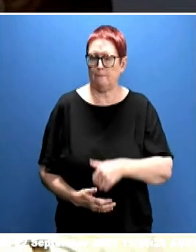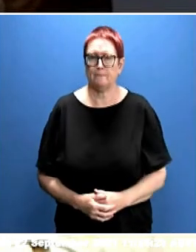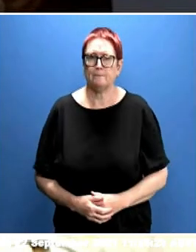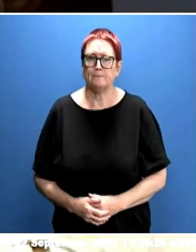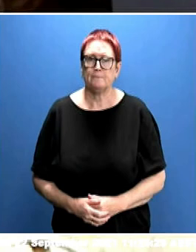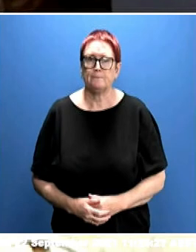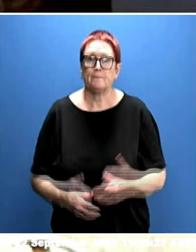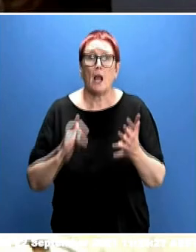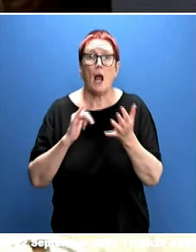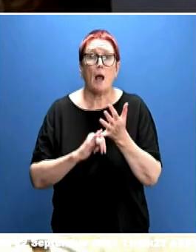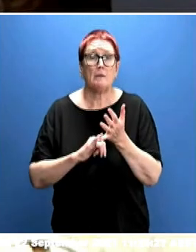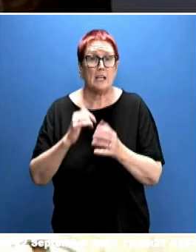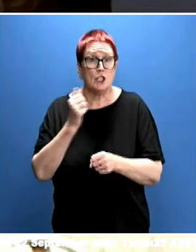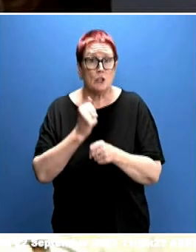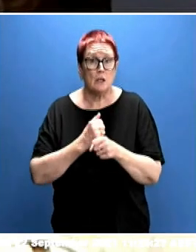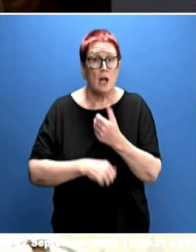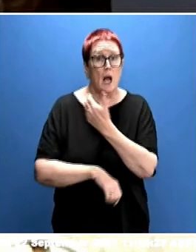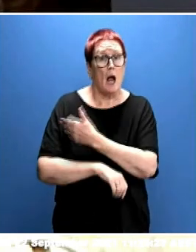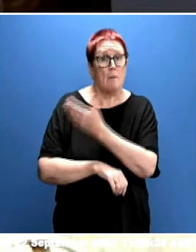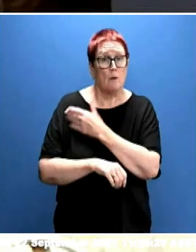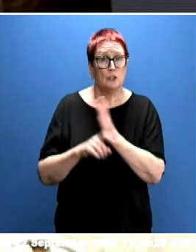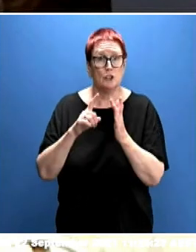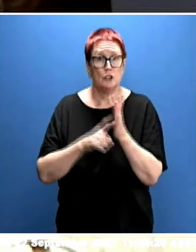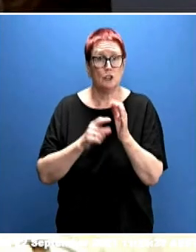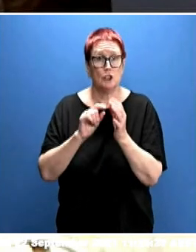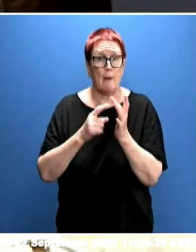My name is Sasha Greenoff and I'm a proud Jaru woman from the